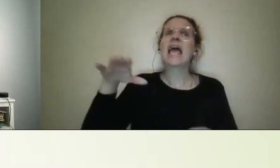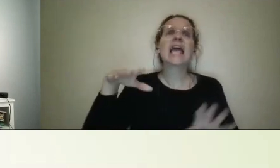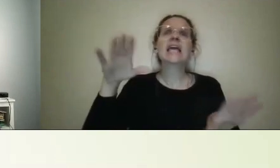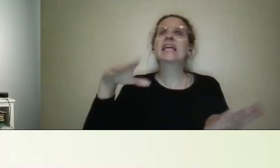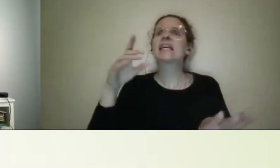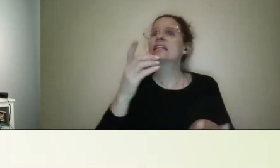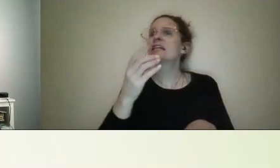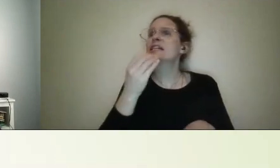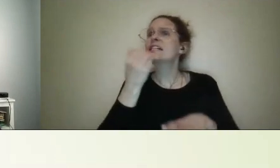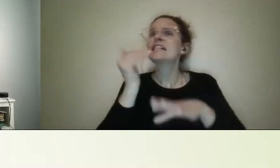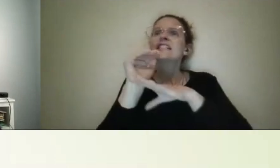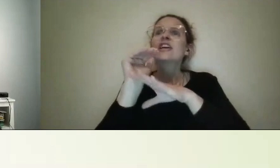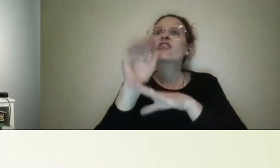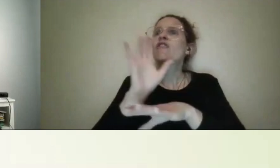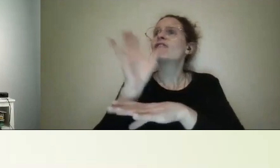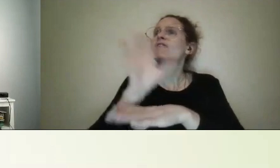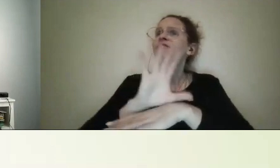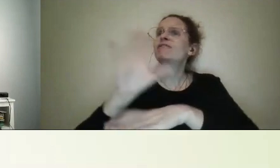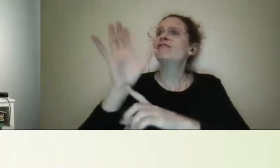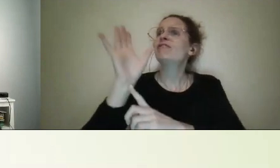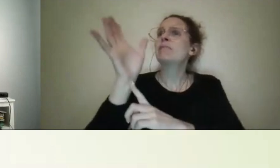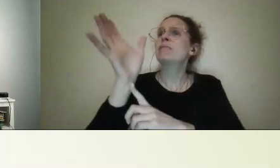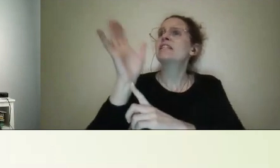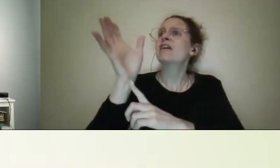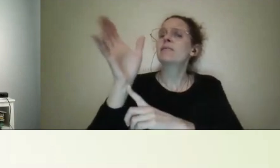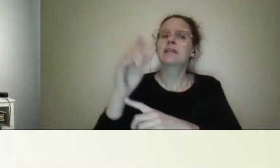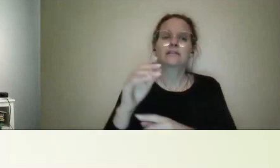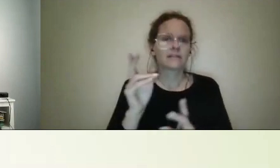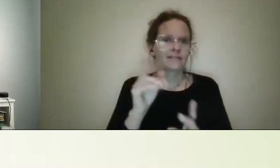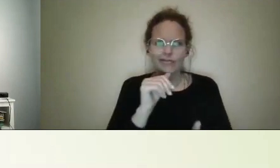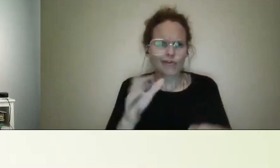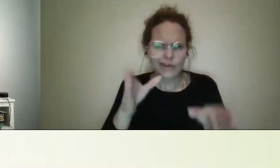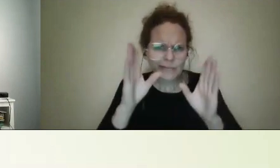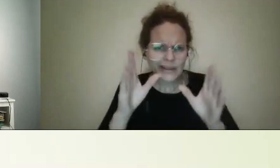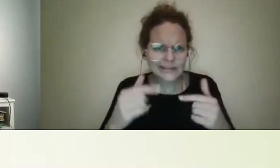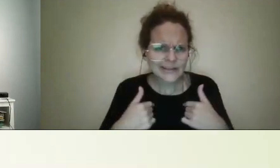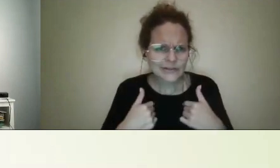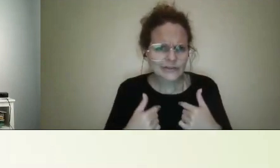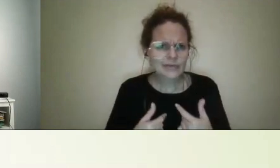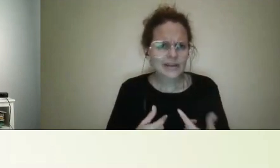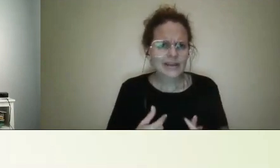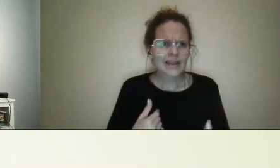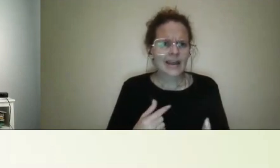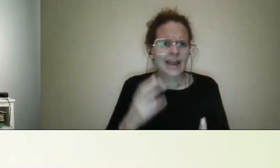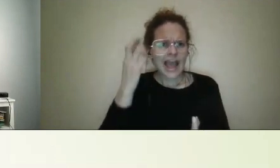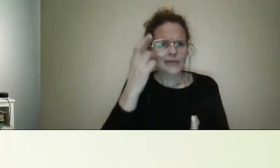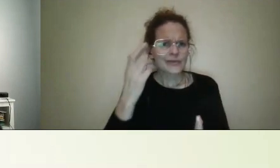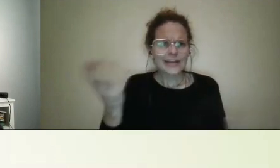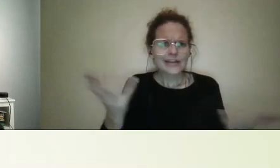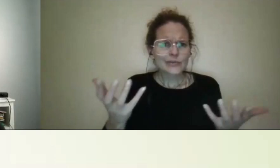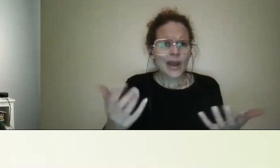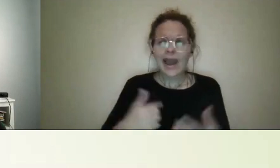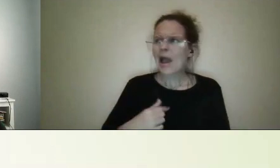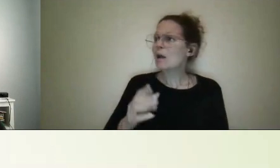minutes" but nobody's paying attention to me and I realized I was just talking to myself. So what